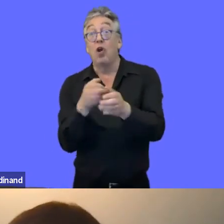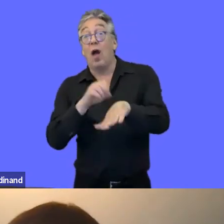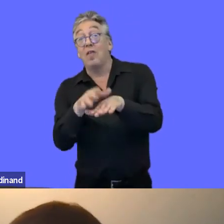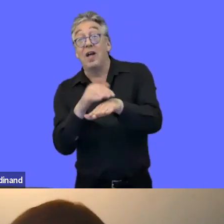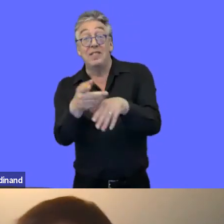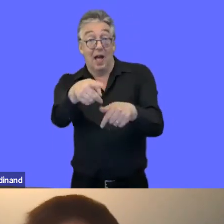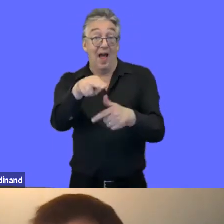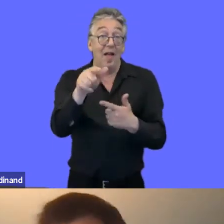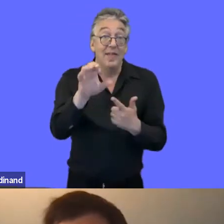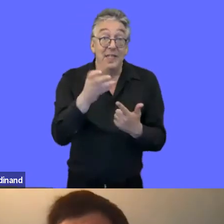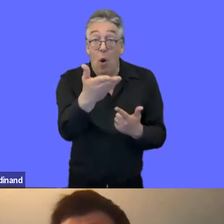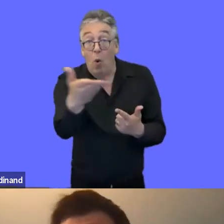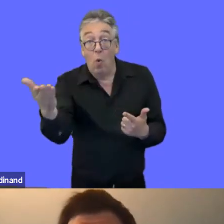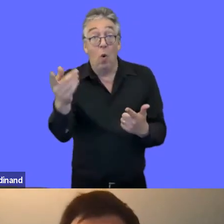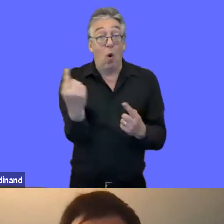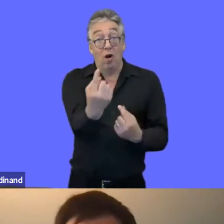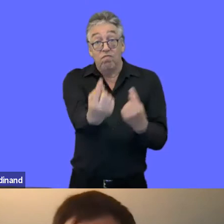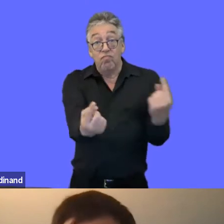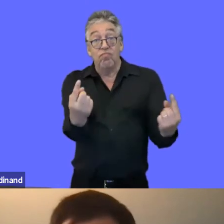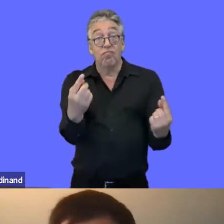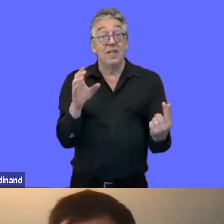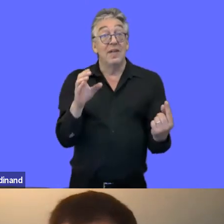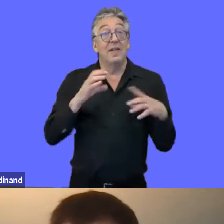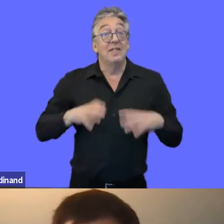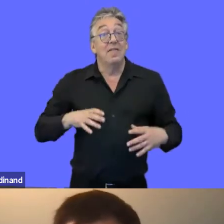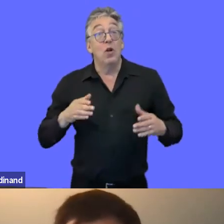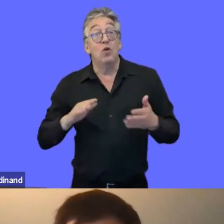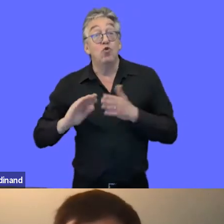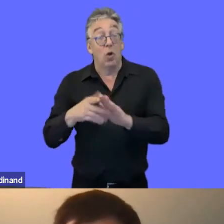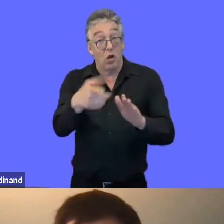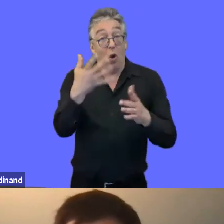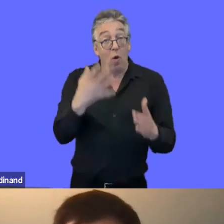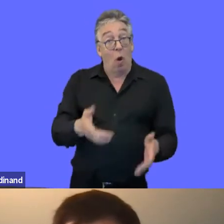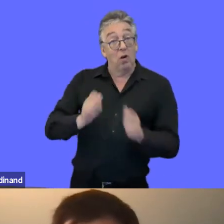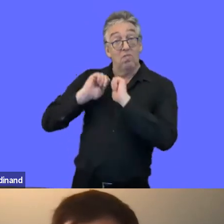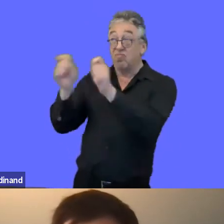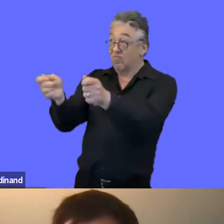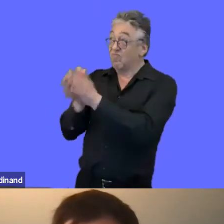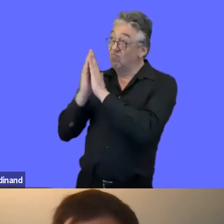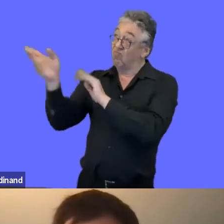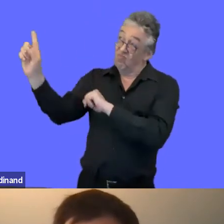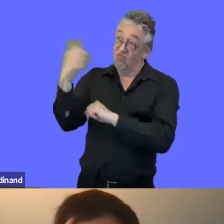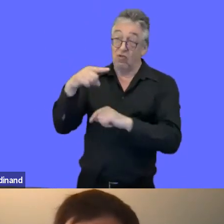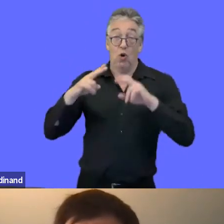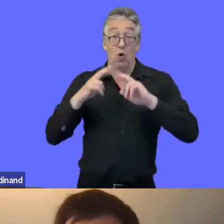or any other civil society actors interested in submitting a request for inquiry under the optional protocol.